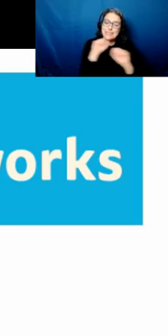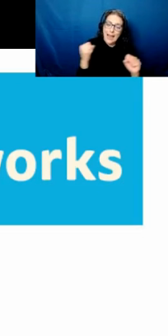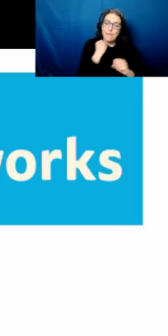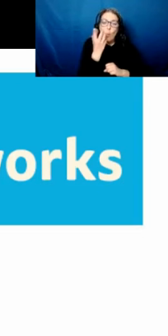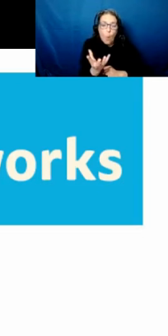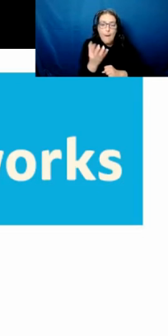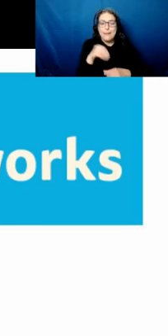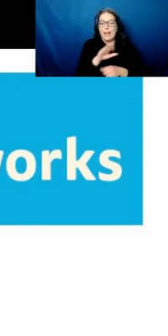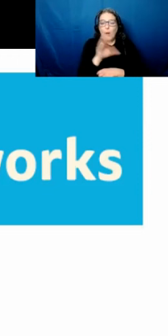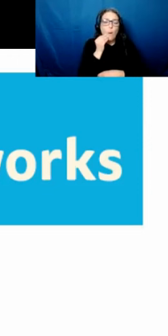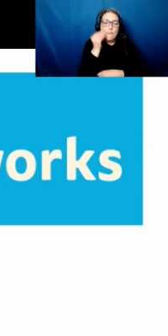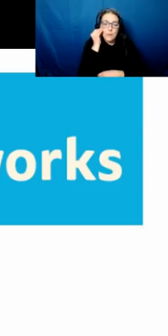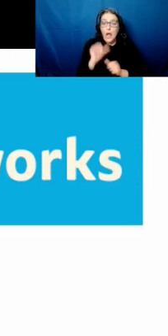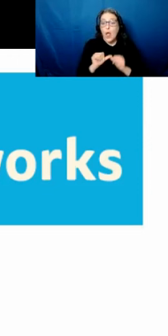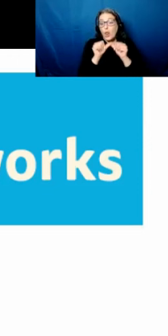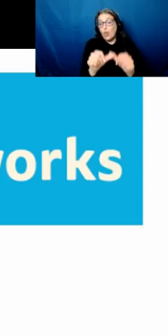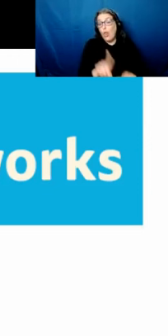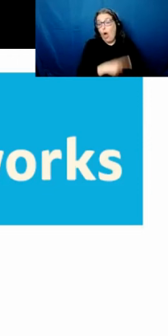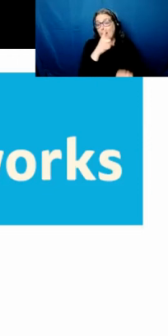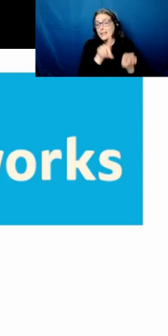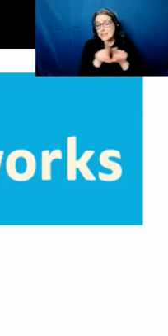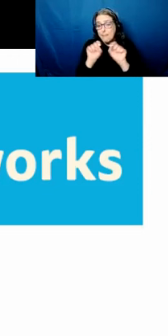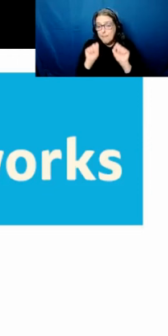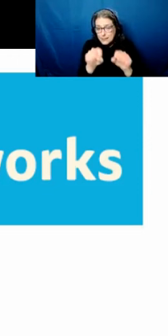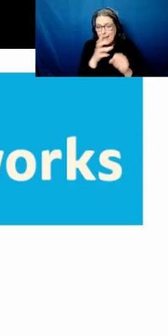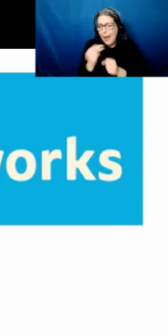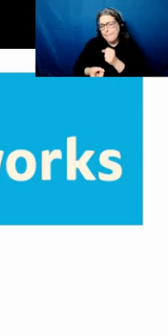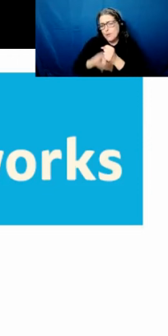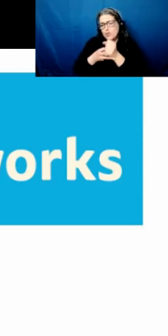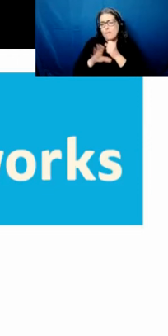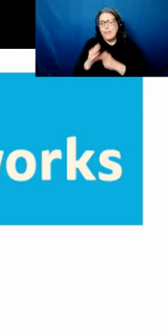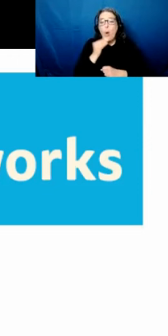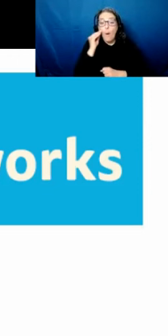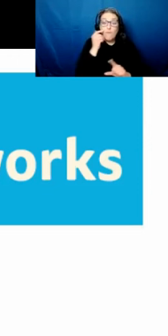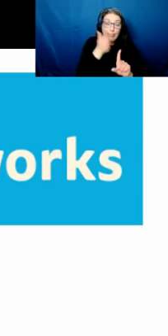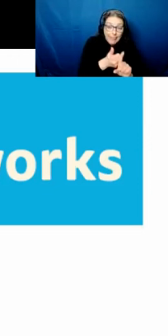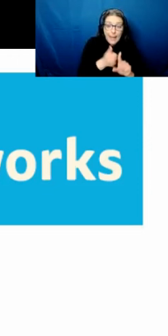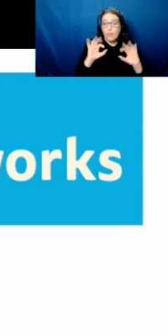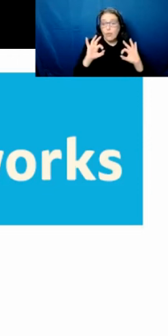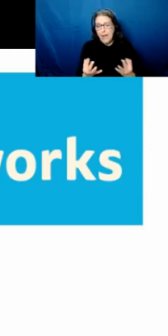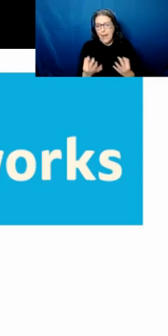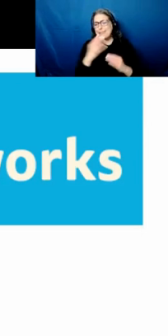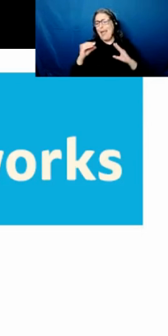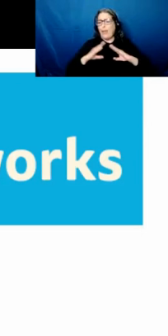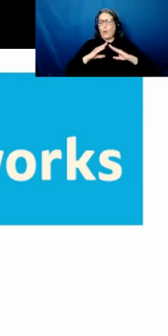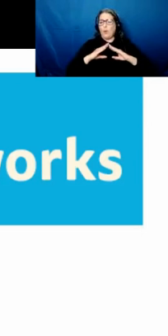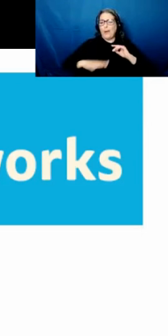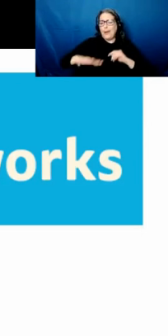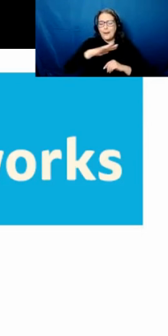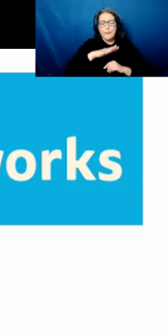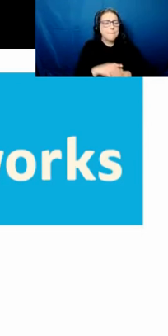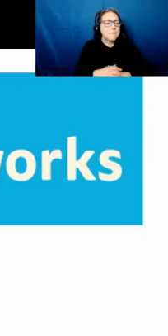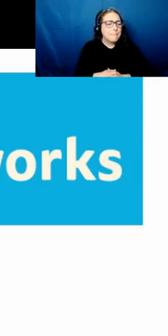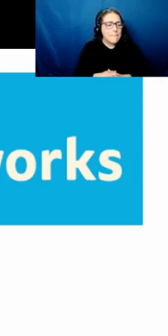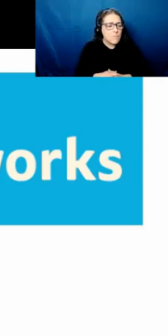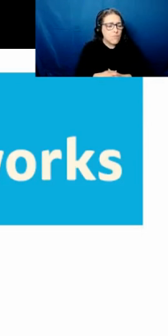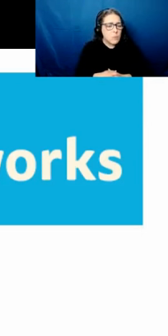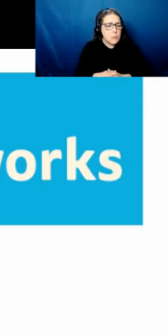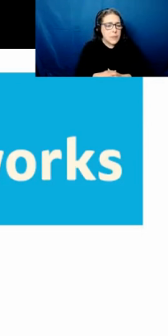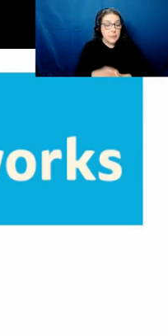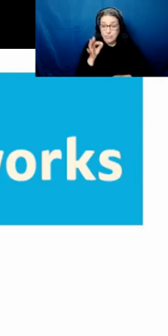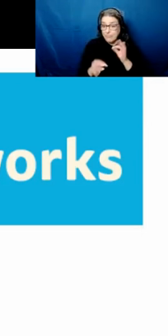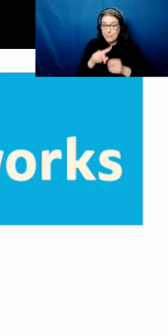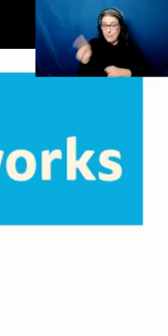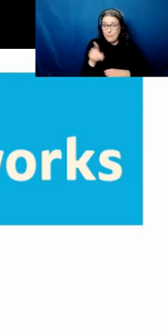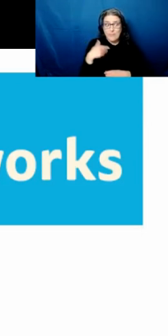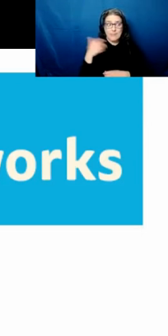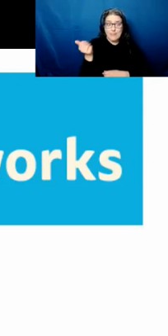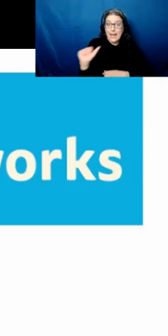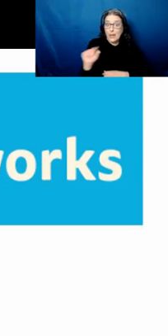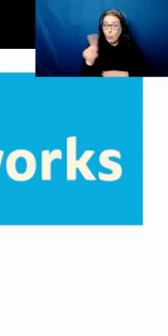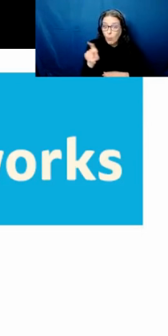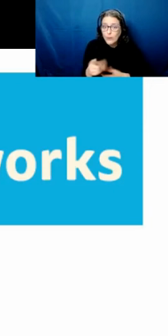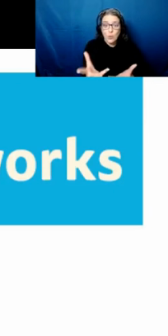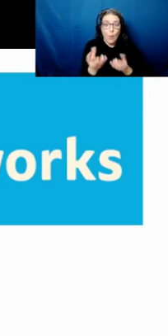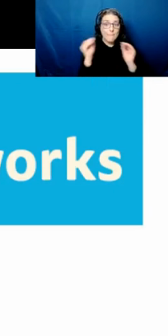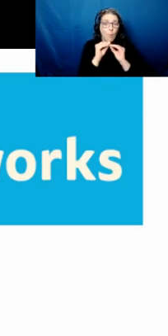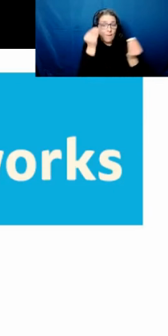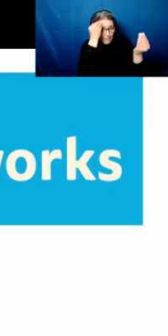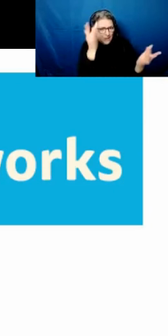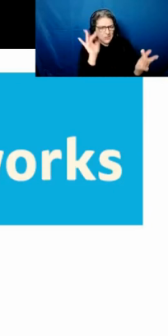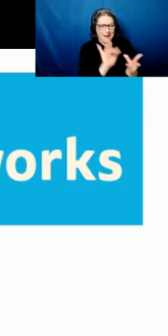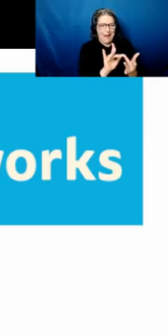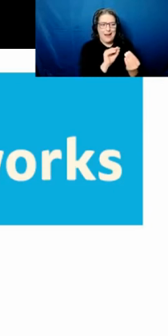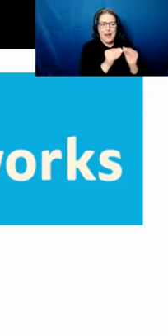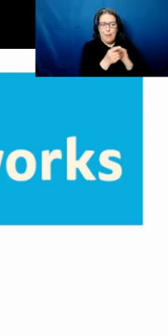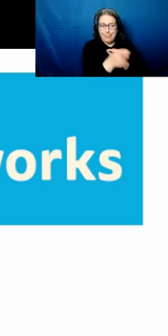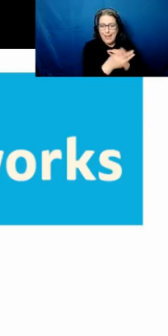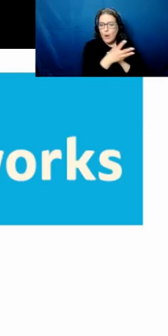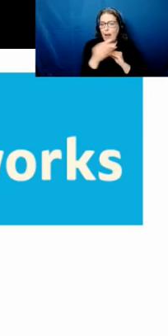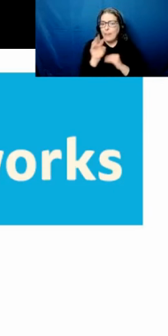Hello, this is Jim Clements with Project Houseworks. I'm deputy Director here and thanks for having us this evening. Our overall focus as an organization we're a non-profit here in Omaha is the preservation of quality affordable housing in our community.